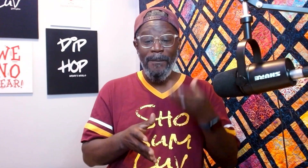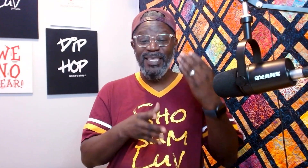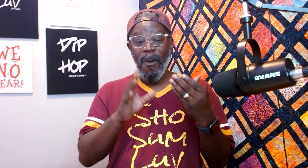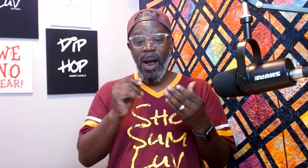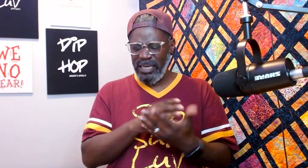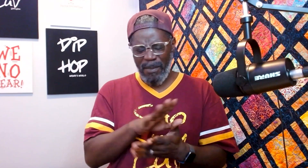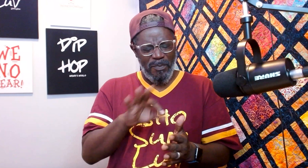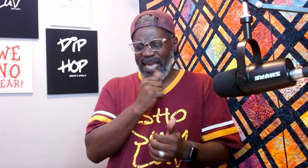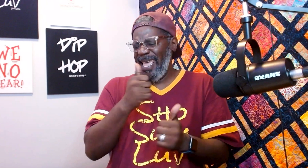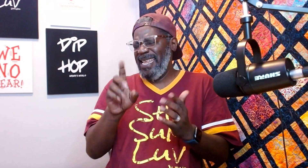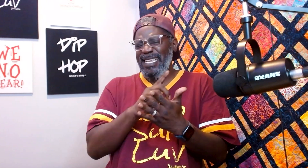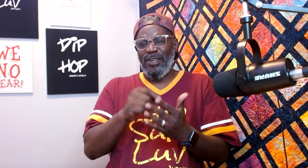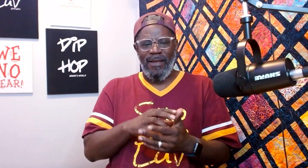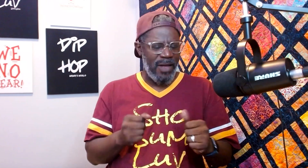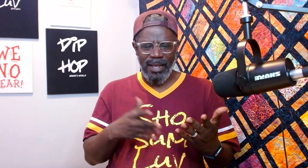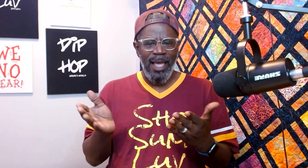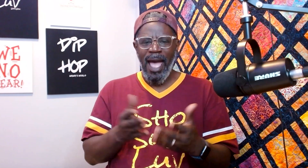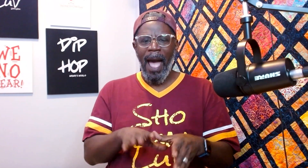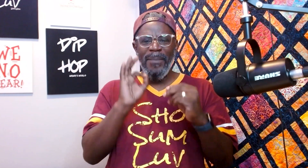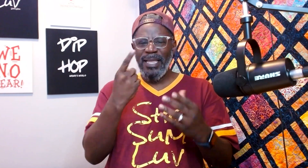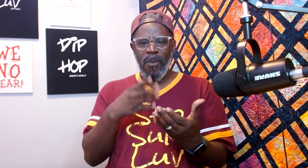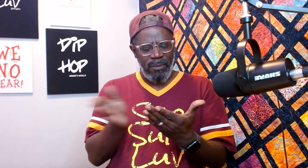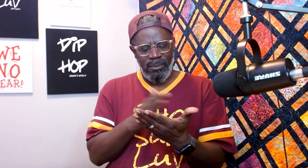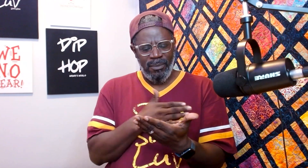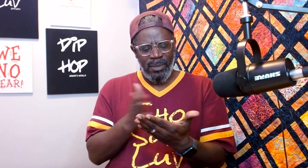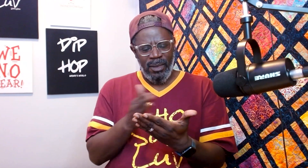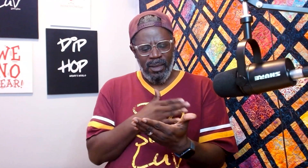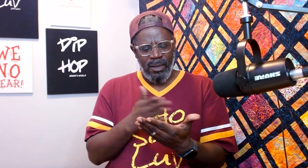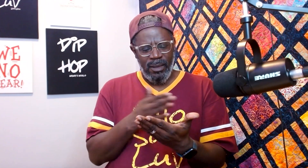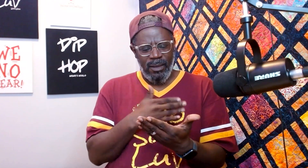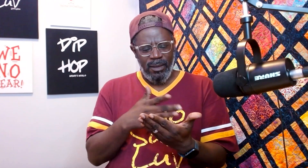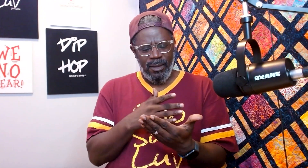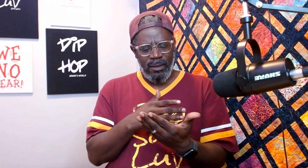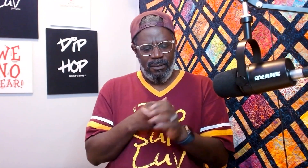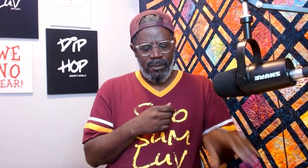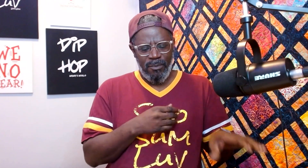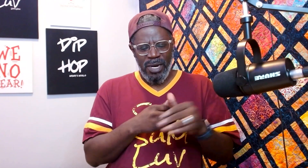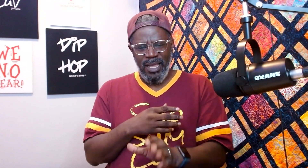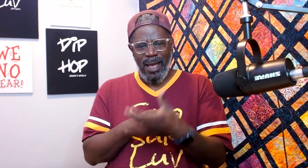I picked up one. He's like, pick up any dictionary. I picked up one and flipped through it, put it down,